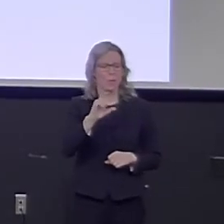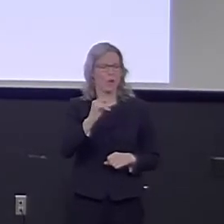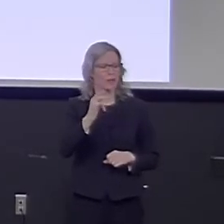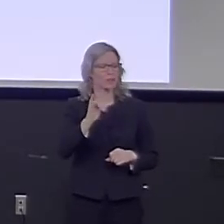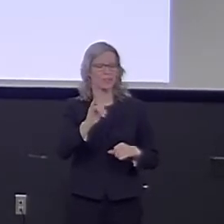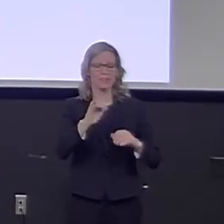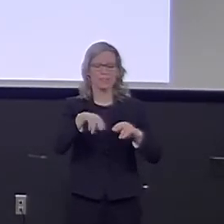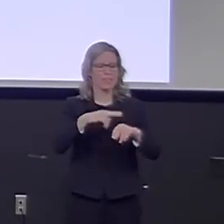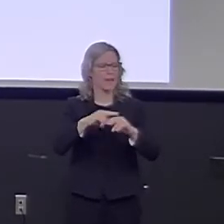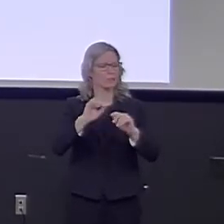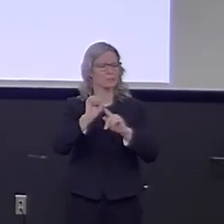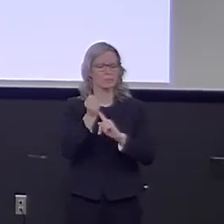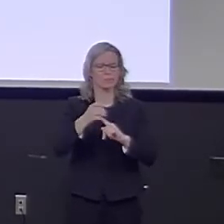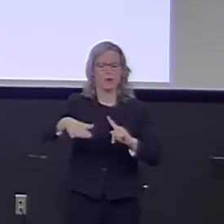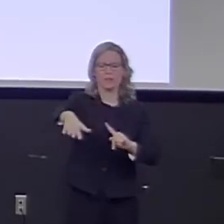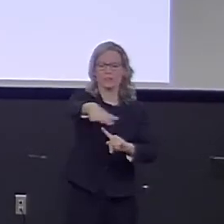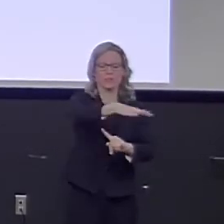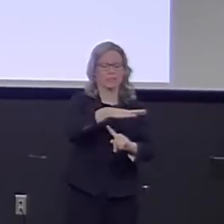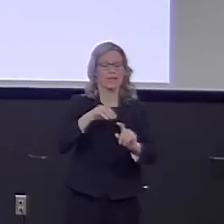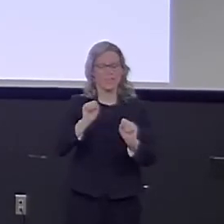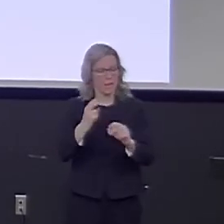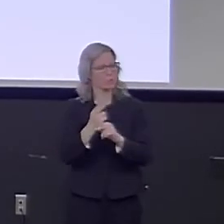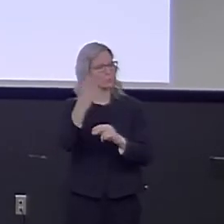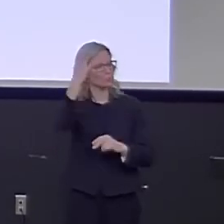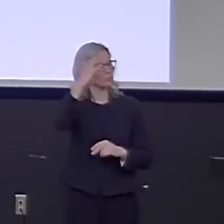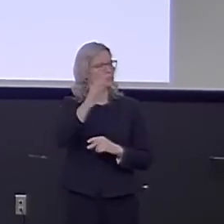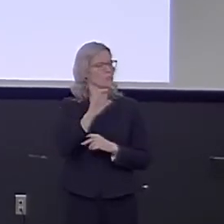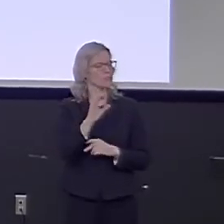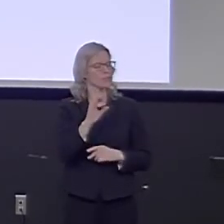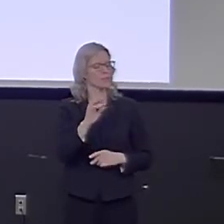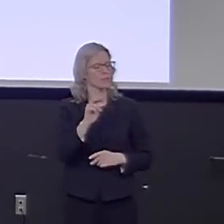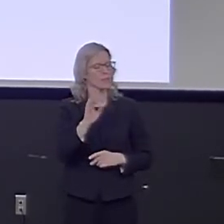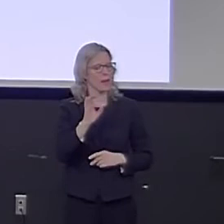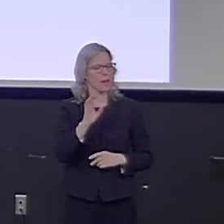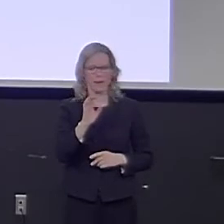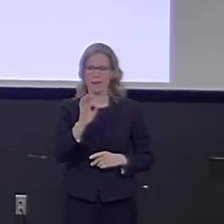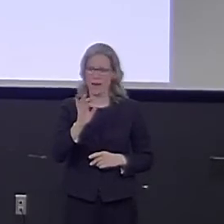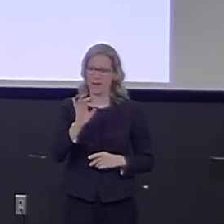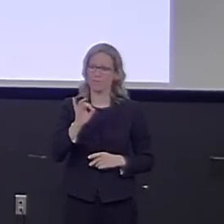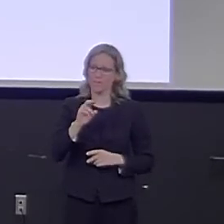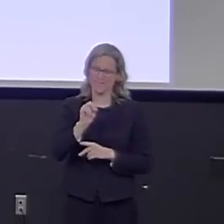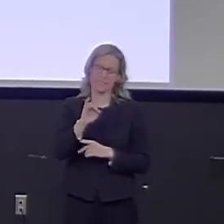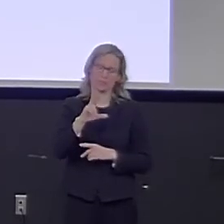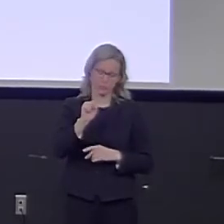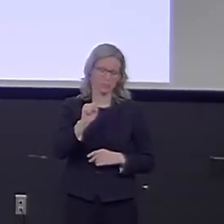You can use near-infrared spectroscopy. So for those of us who have done